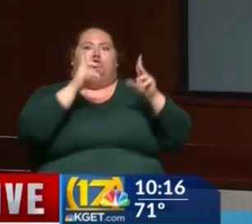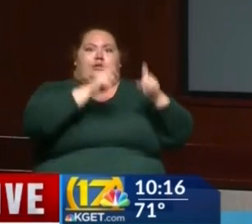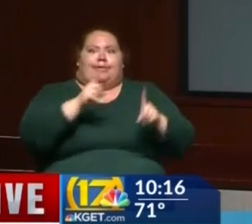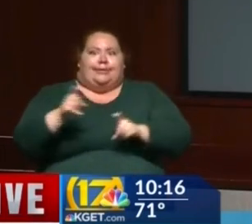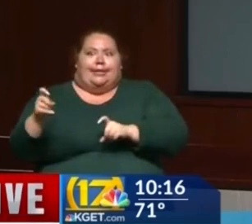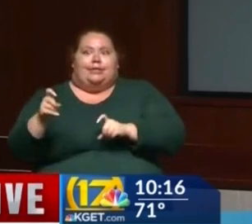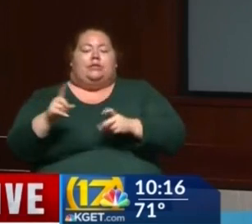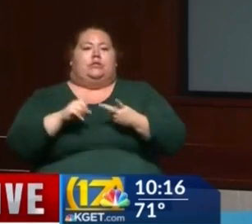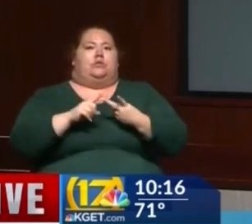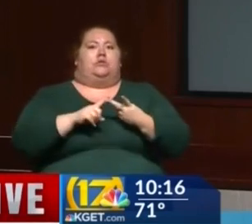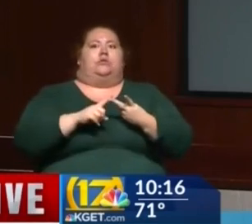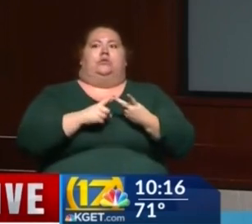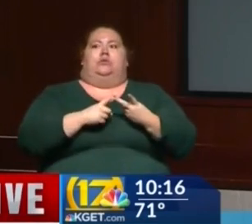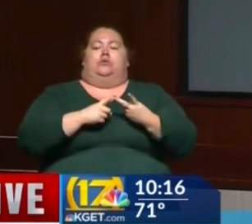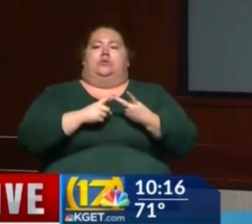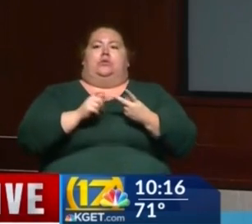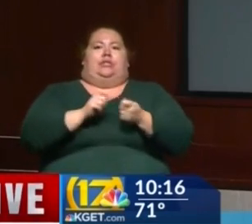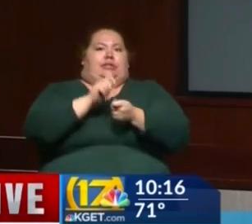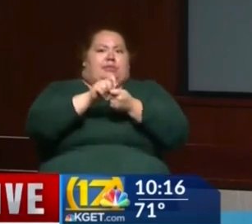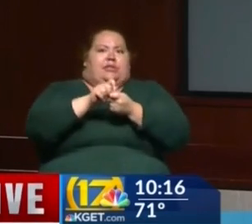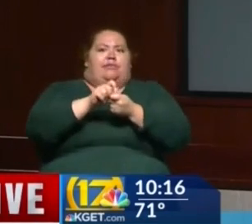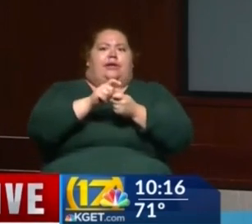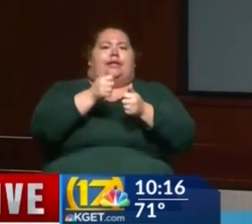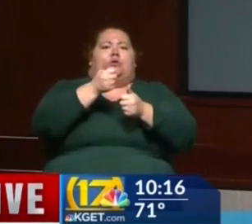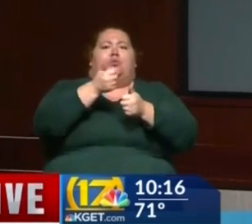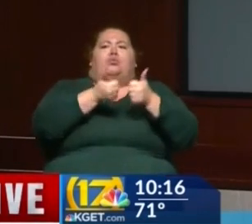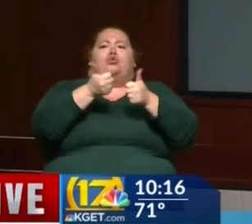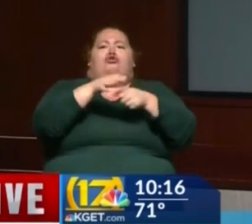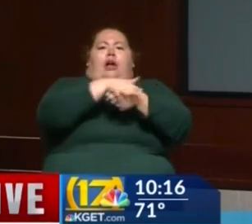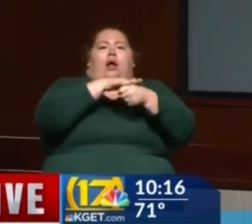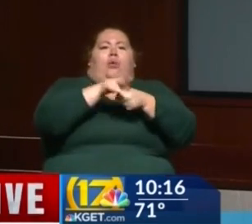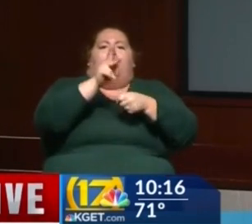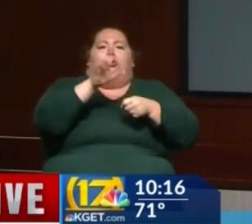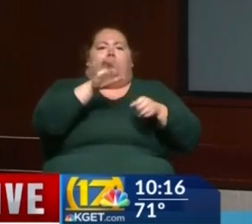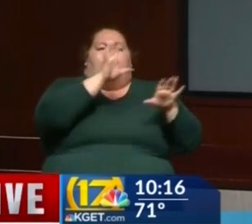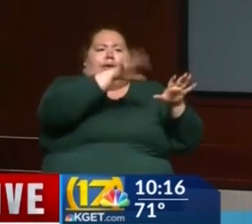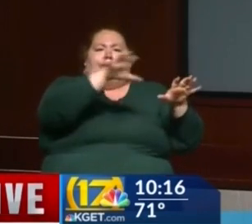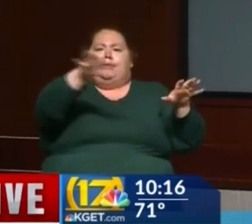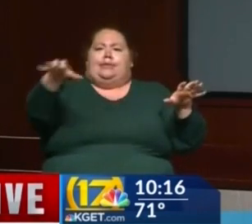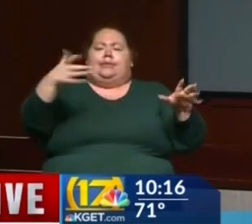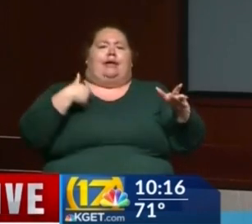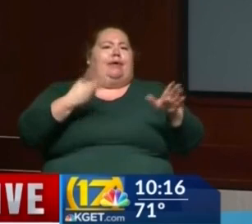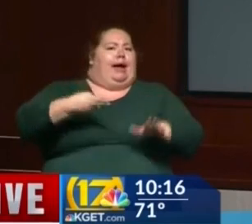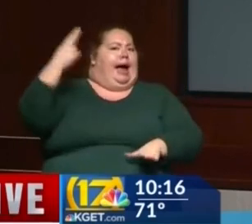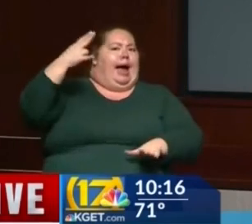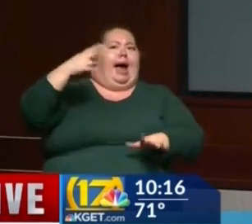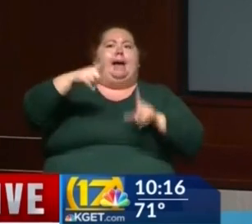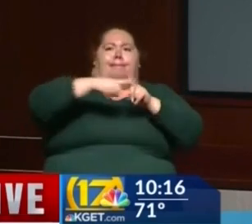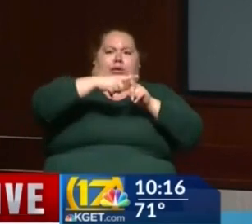BACK IN THE CLASSROOM. WE ARE GOING TO BE FOCUSED AS A COUNTY ON INCREASING TESTING WE